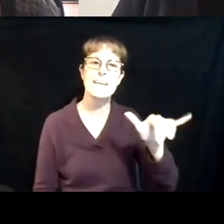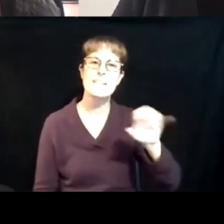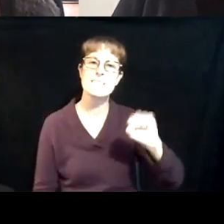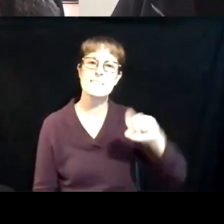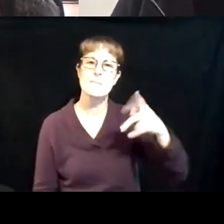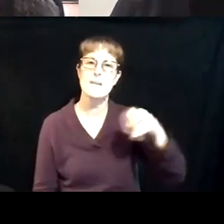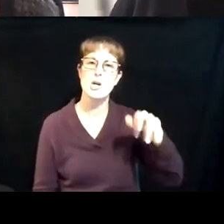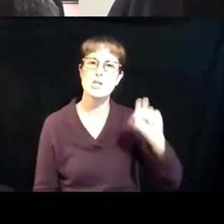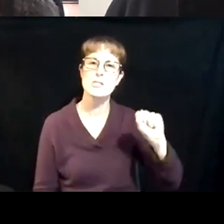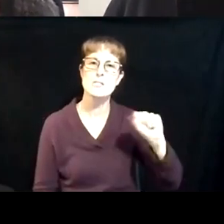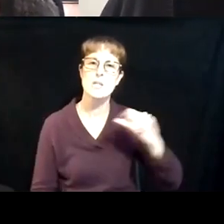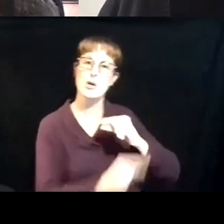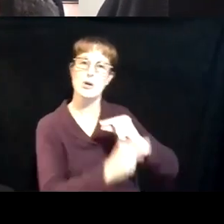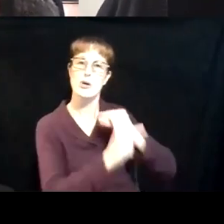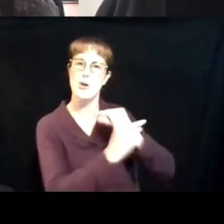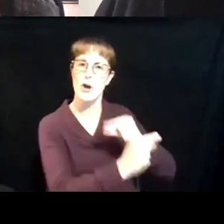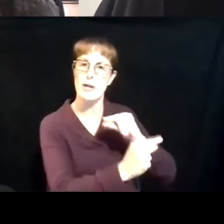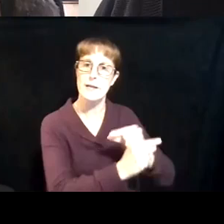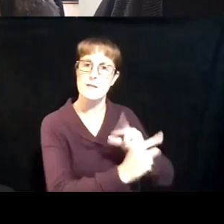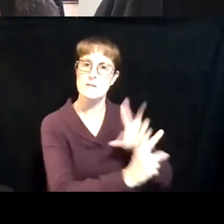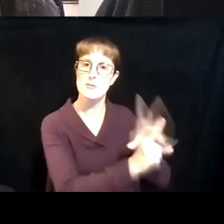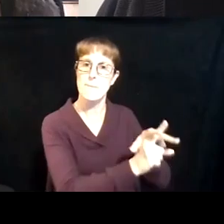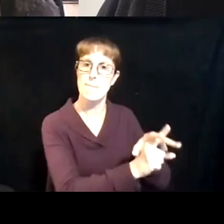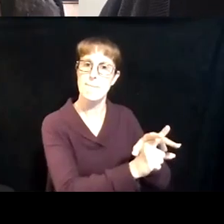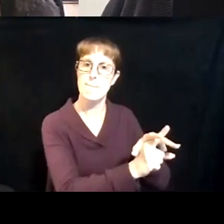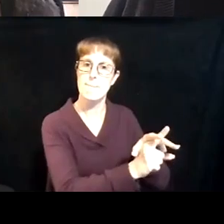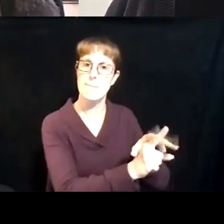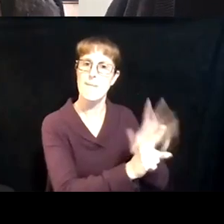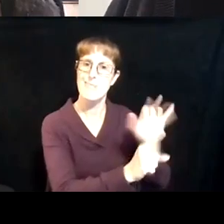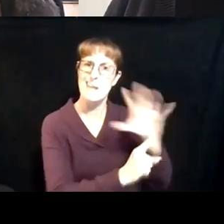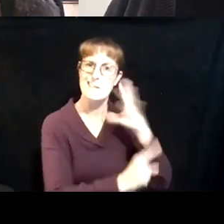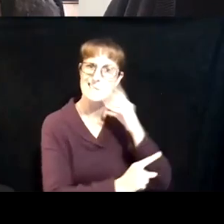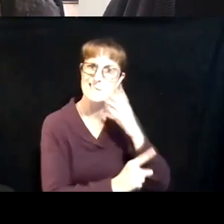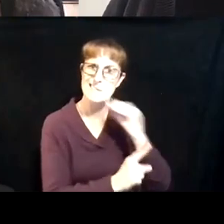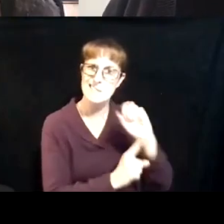these are issues that many people in the disability community had